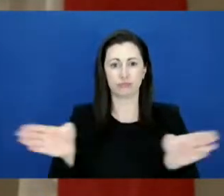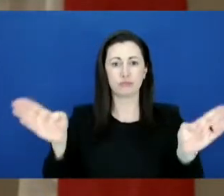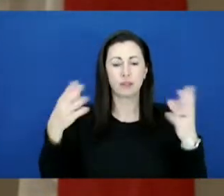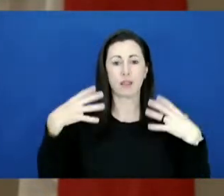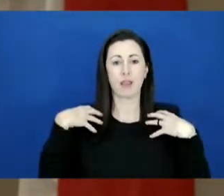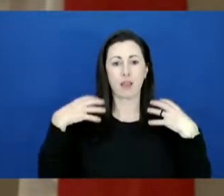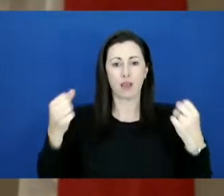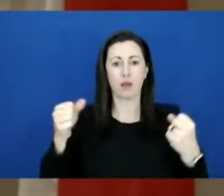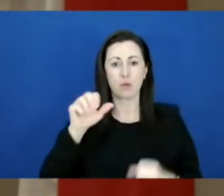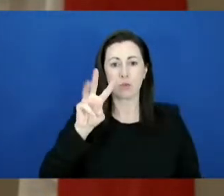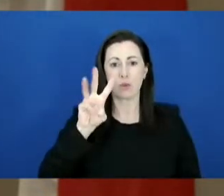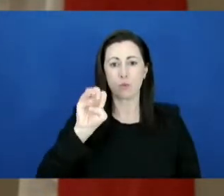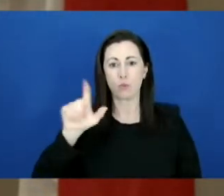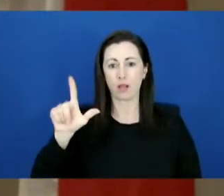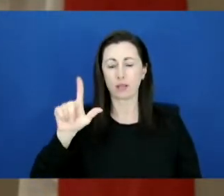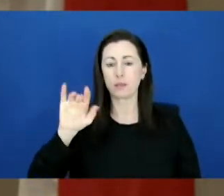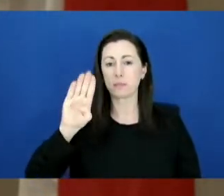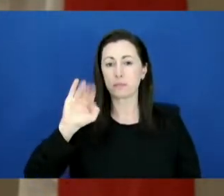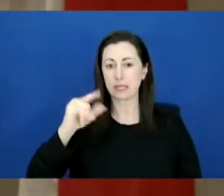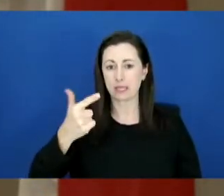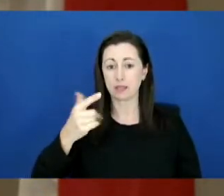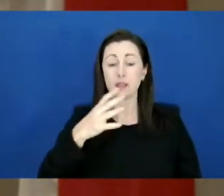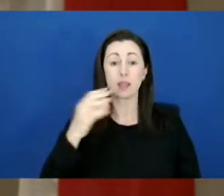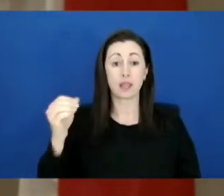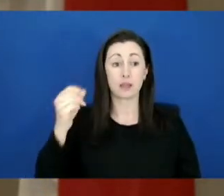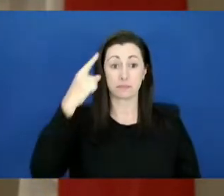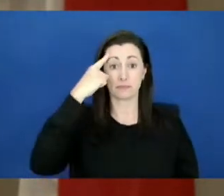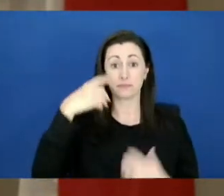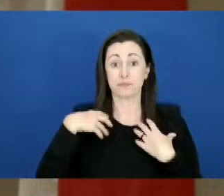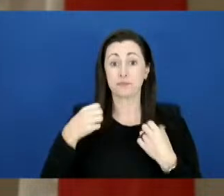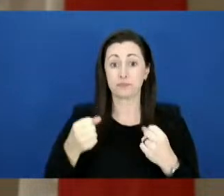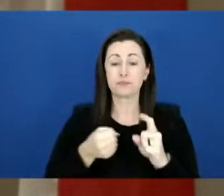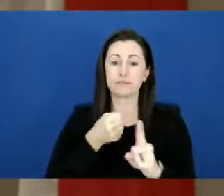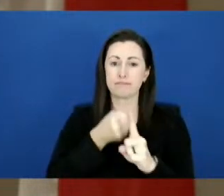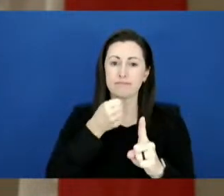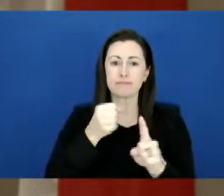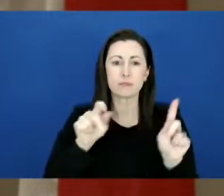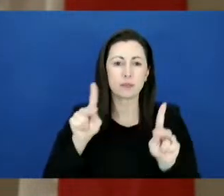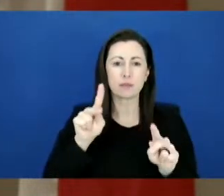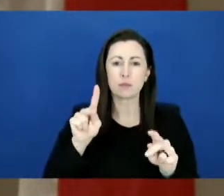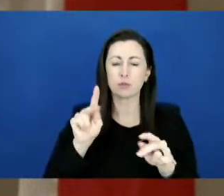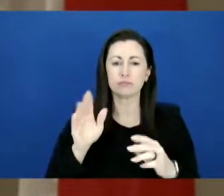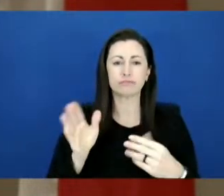COMPONENT OF EVERY INDIVIDUAL'S